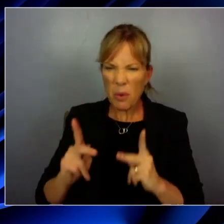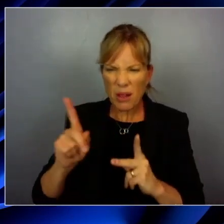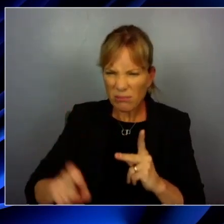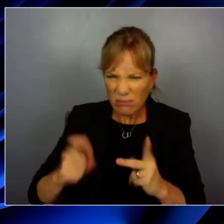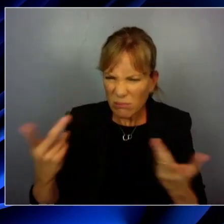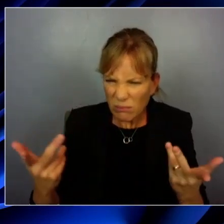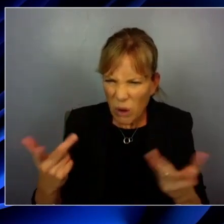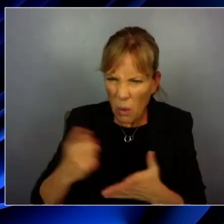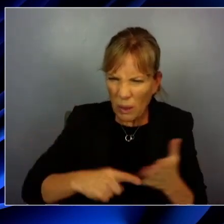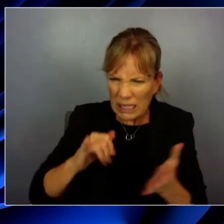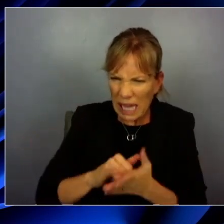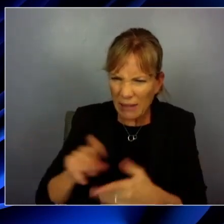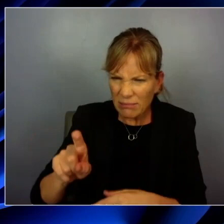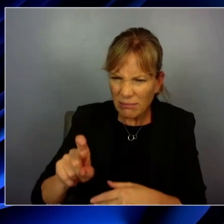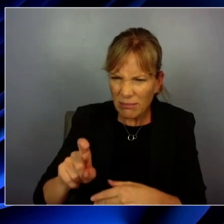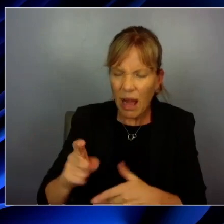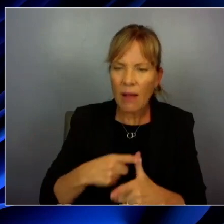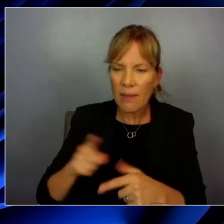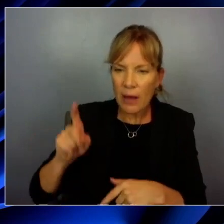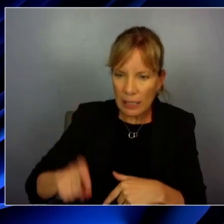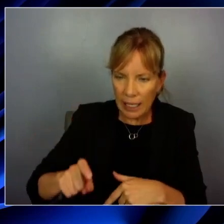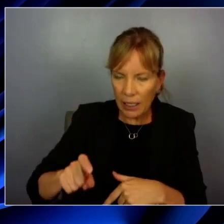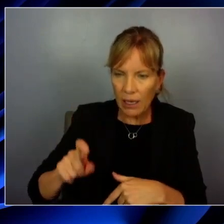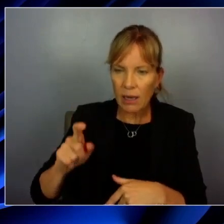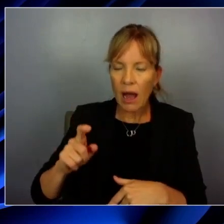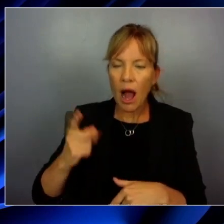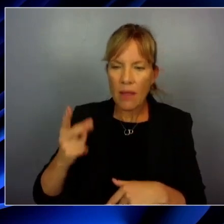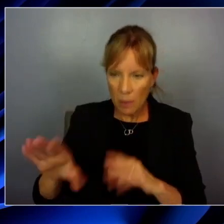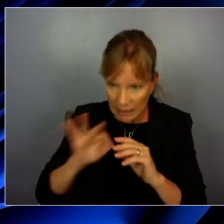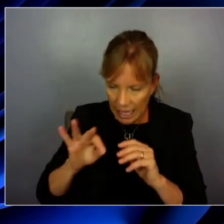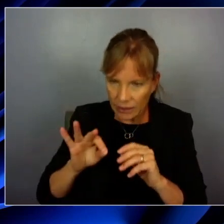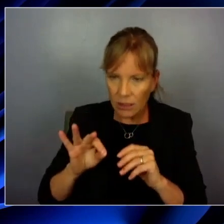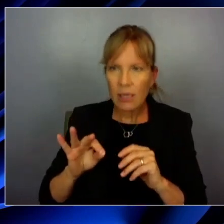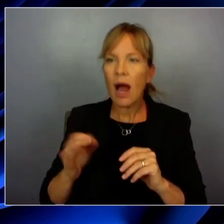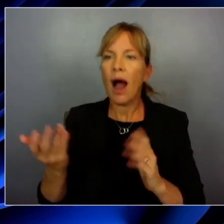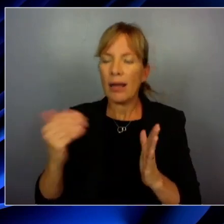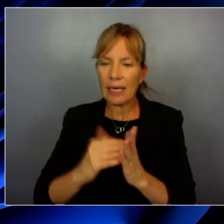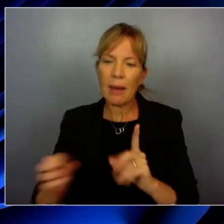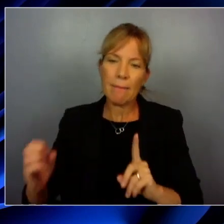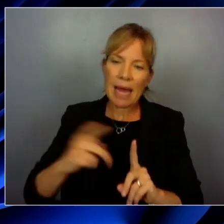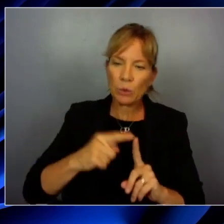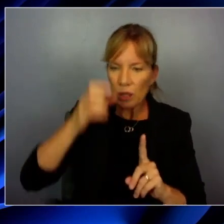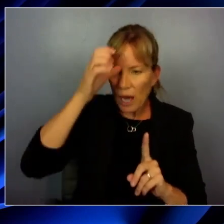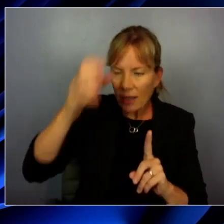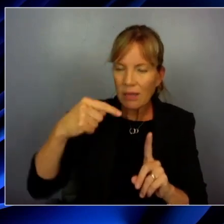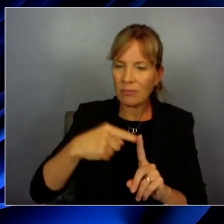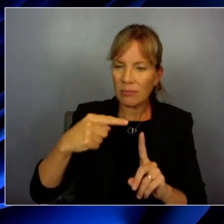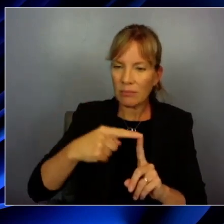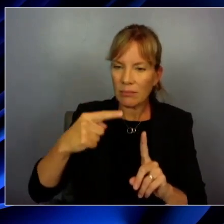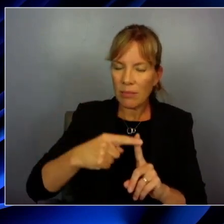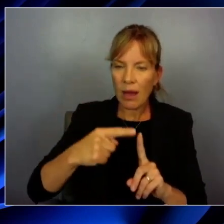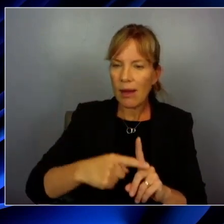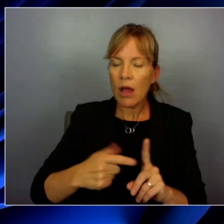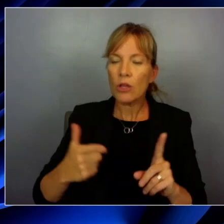And then they'll click the button and then they will select it. So again it goes to that concept of heightened discoverability. Once again.